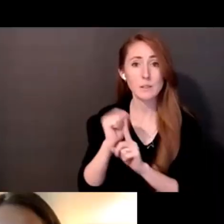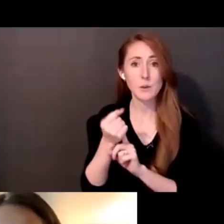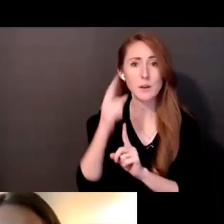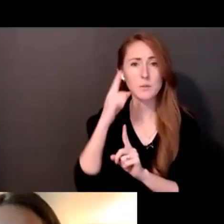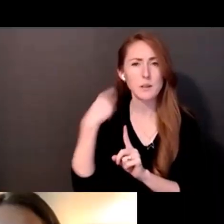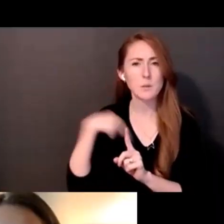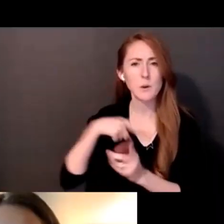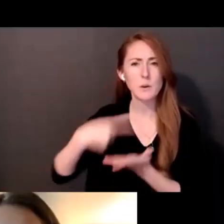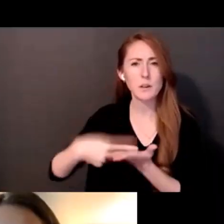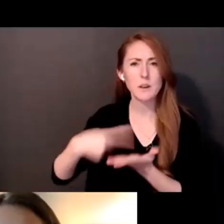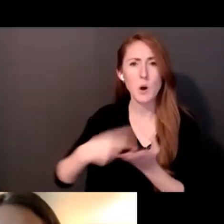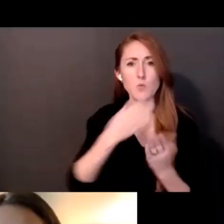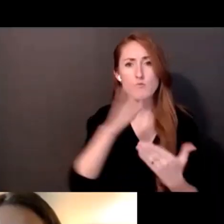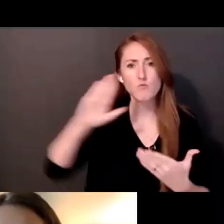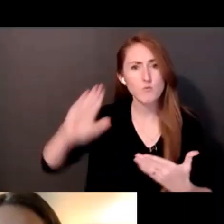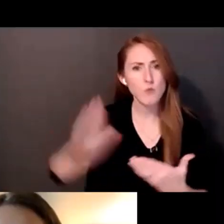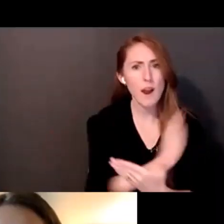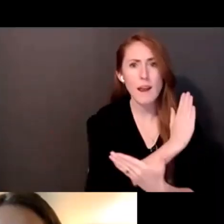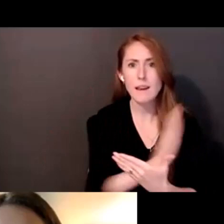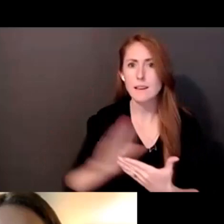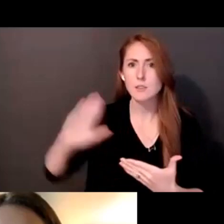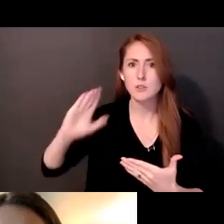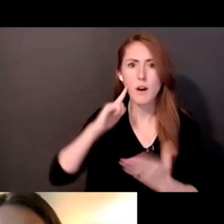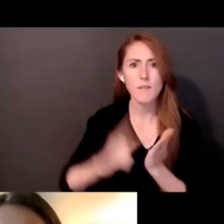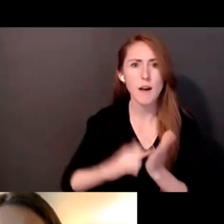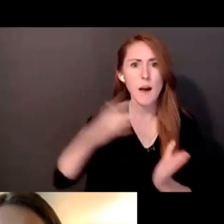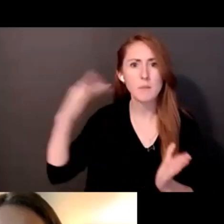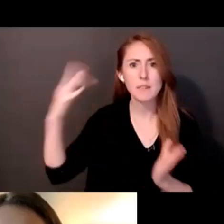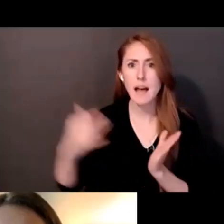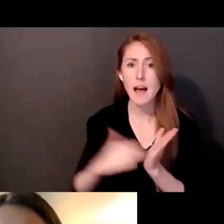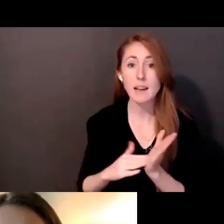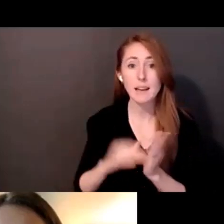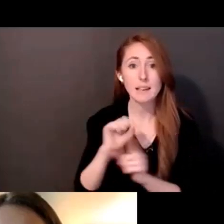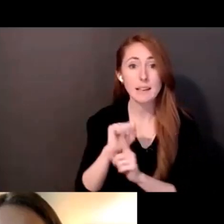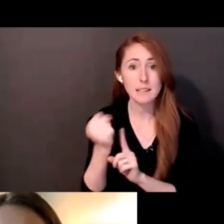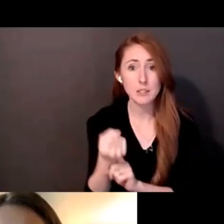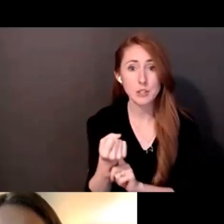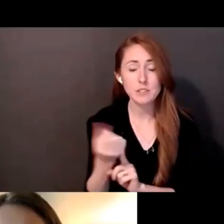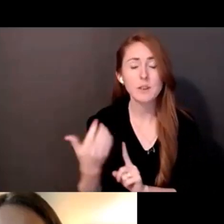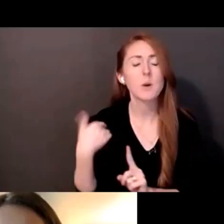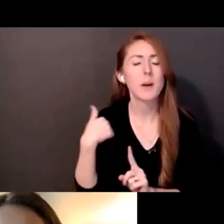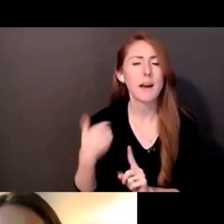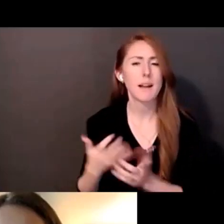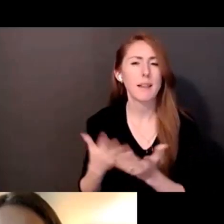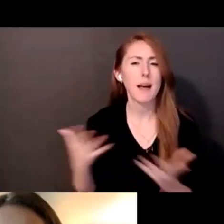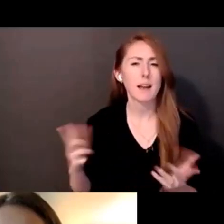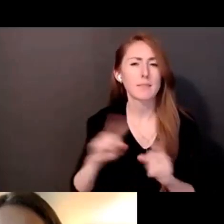we did have a lot of different opinions on the tool and some of the language.